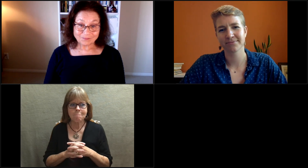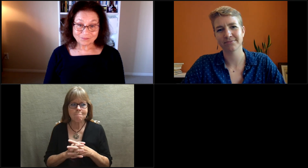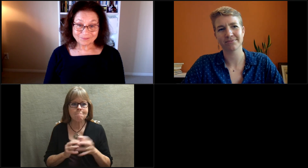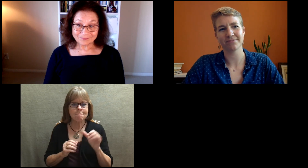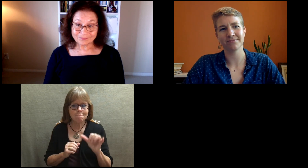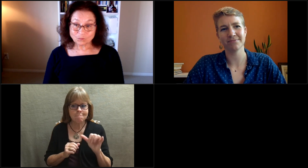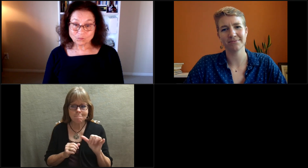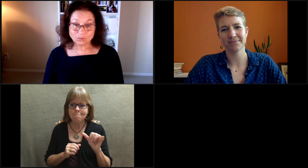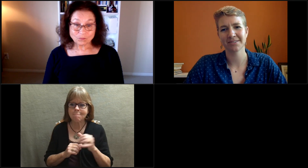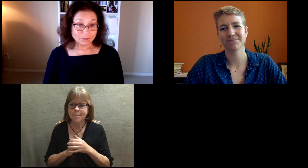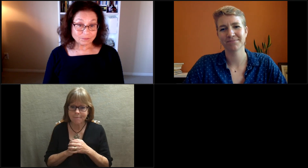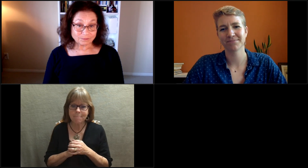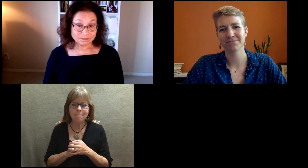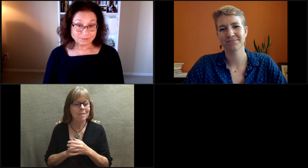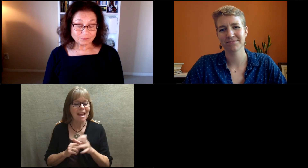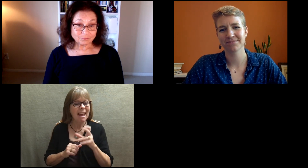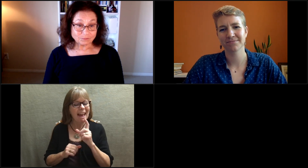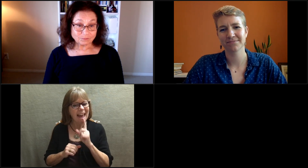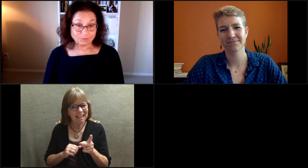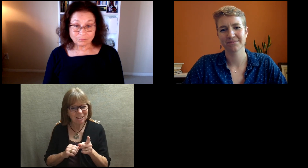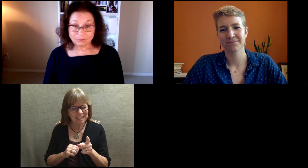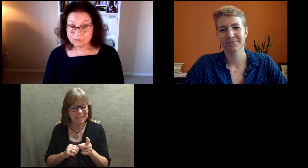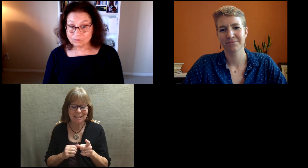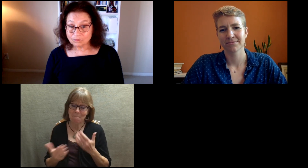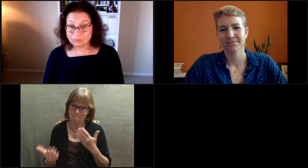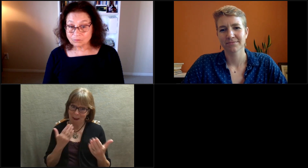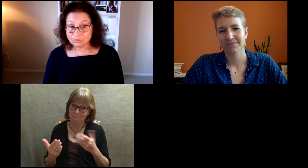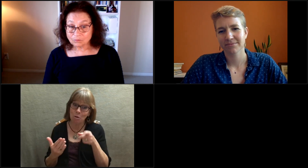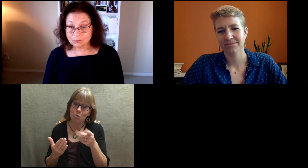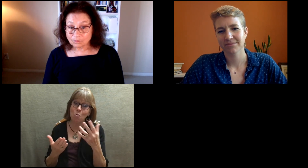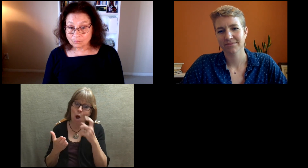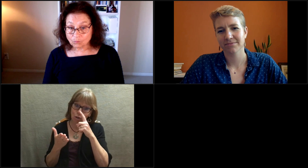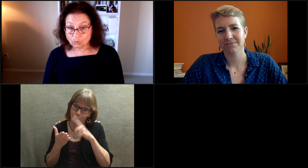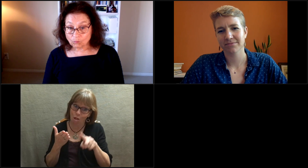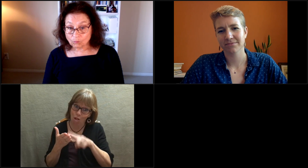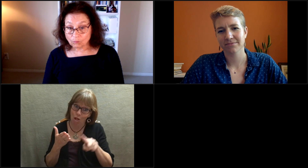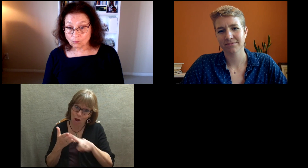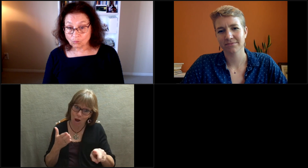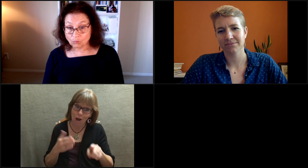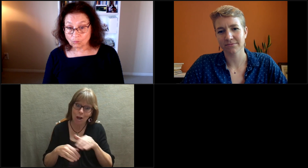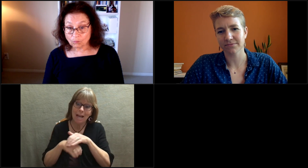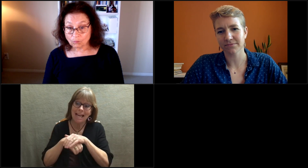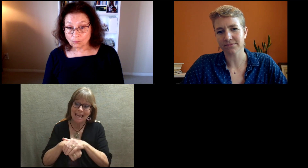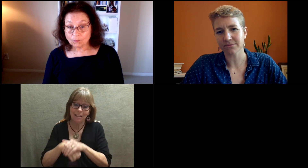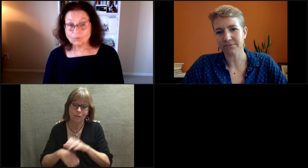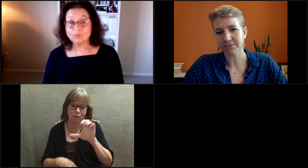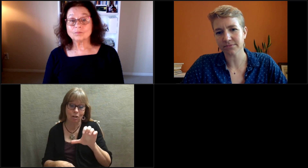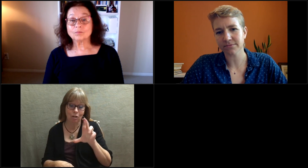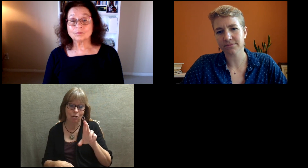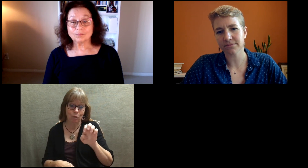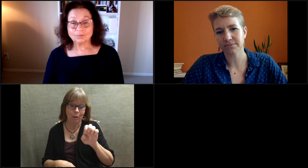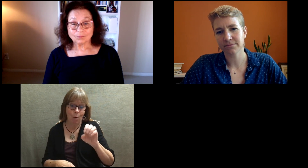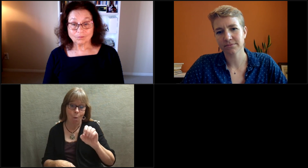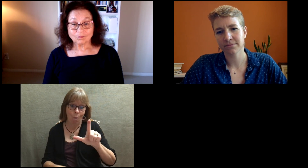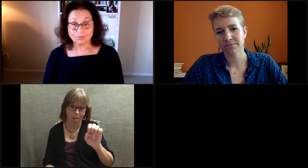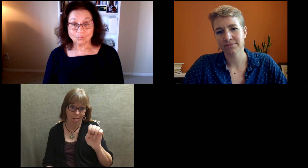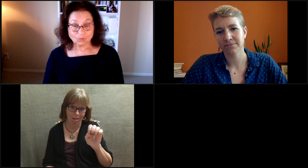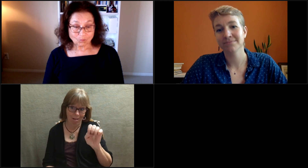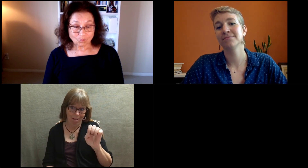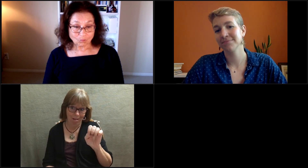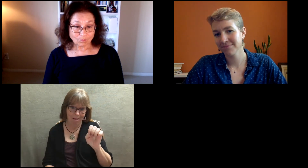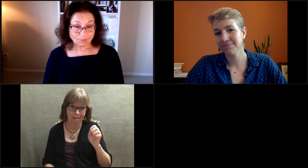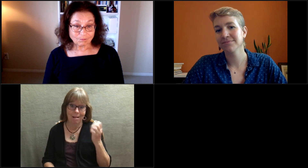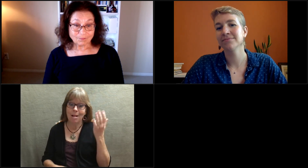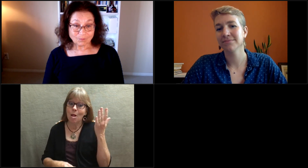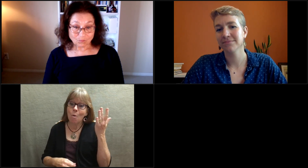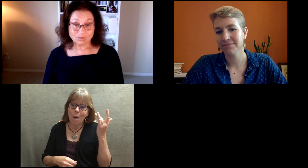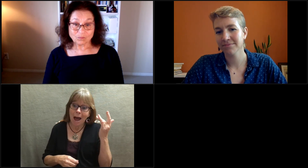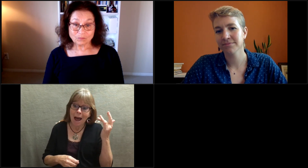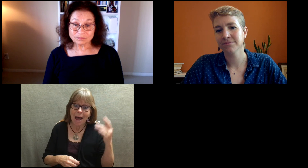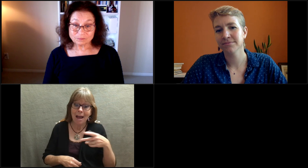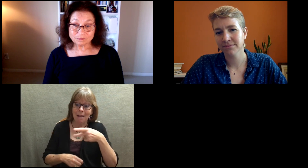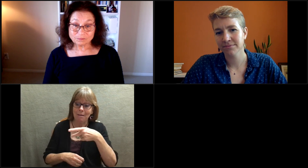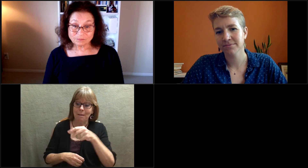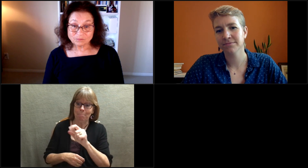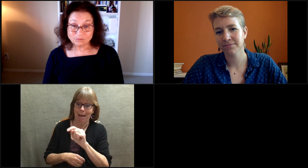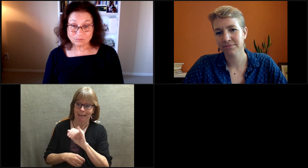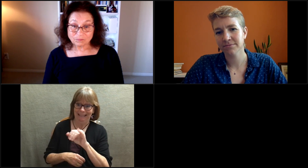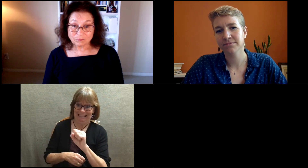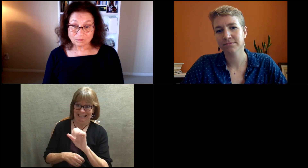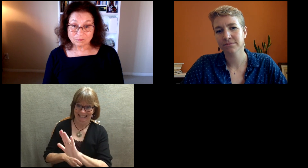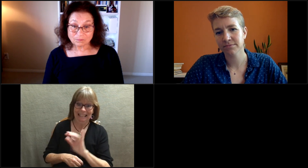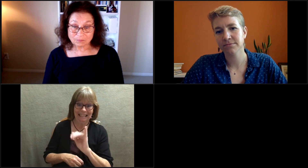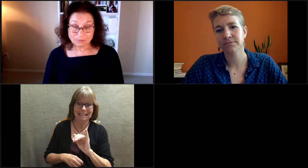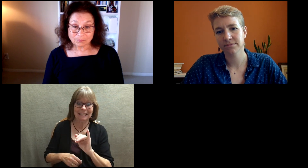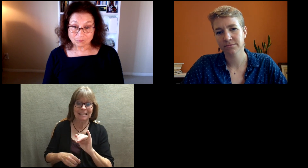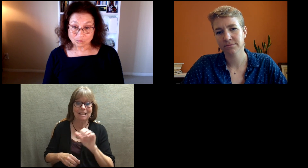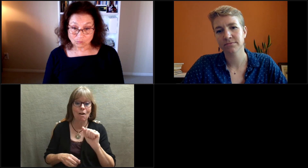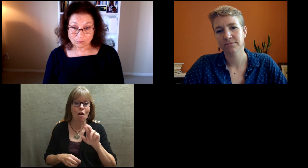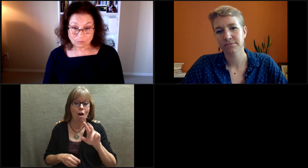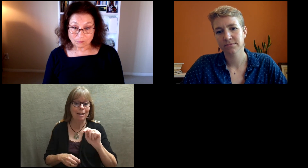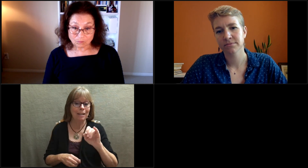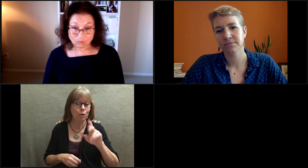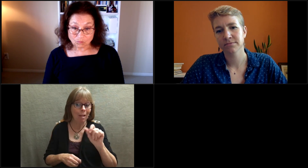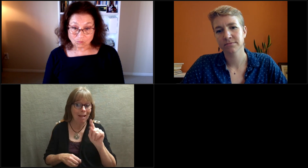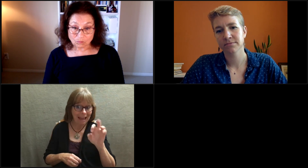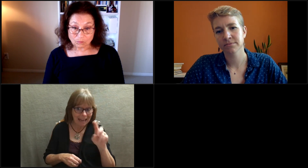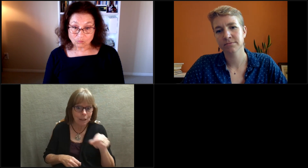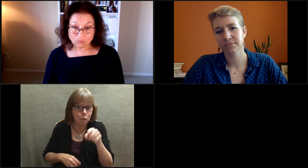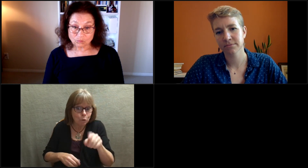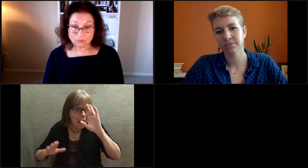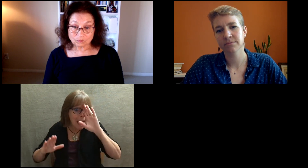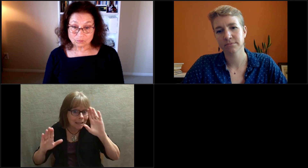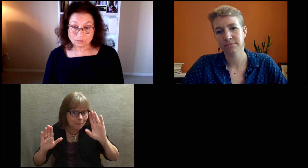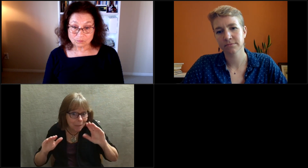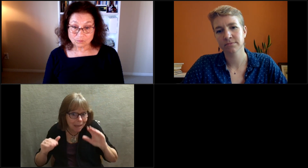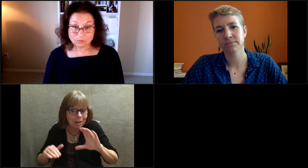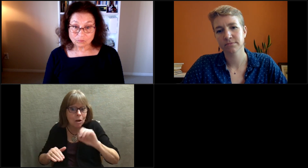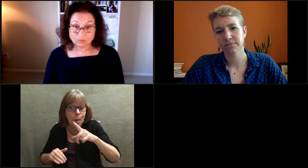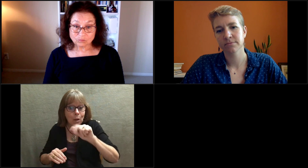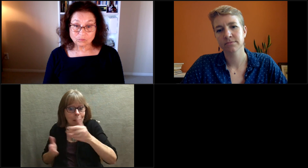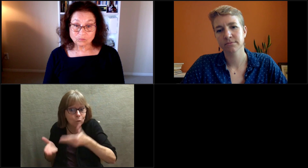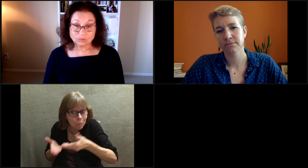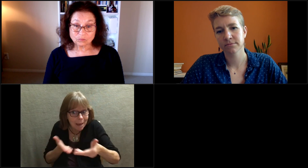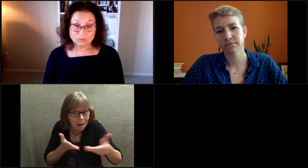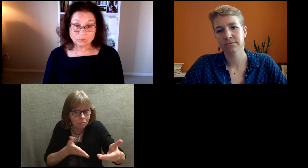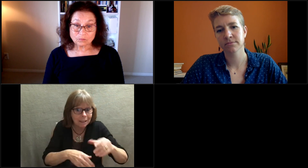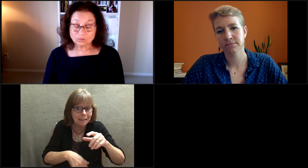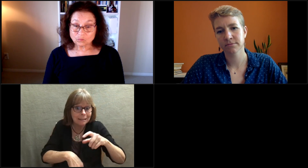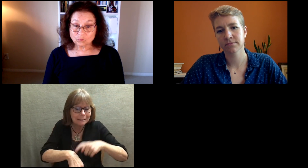Dr. Mufwene: Actually, where you may want to looks is also English creoles because, of the reason that Patty [the interpreter] just articulated, whether or not the copula is expected to carry tense and aspect.